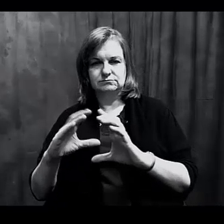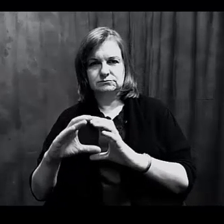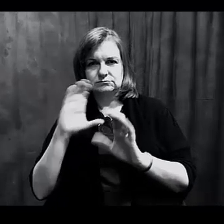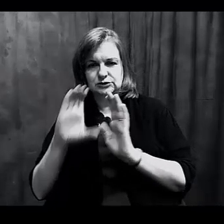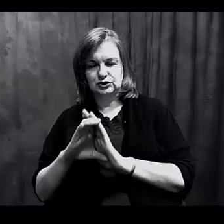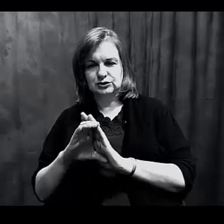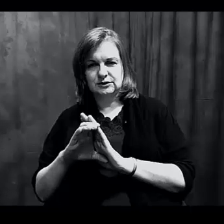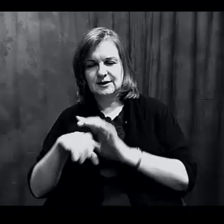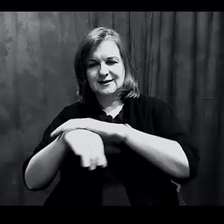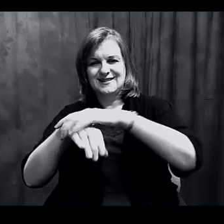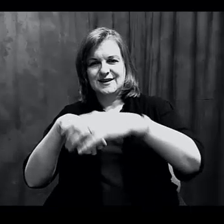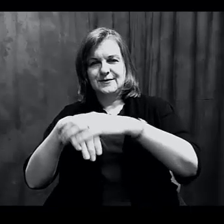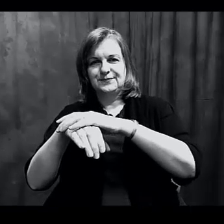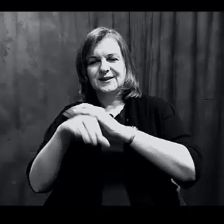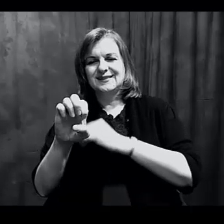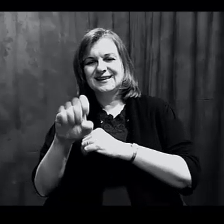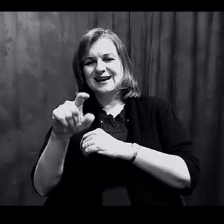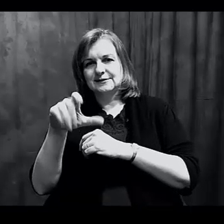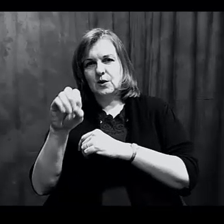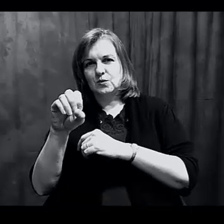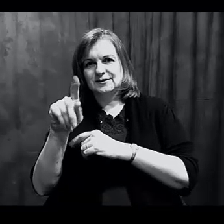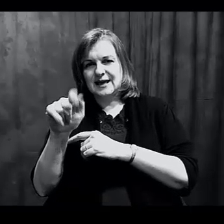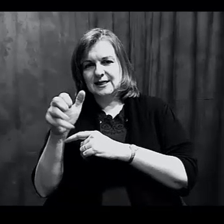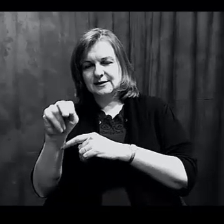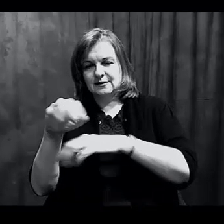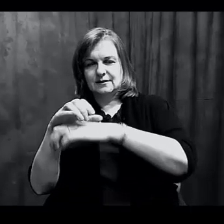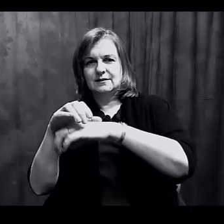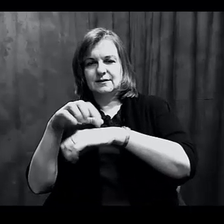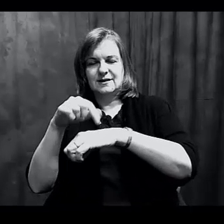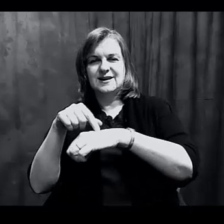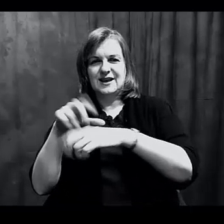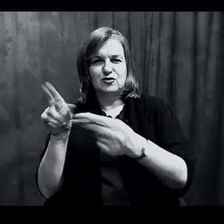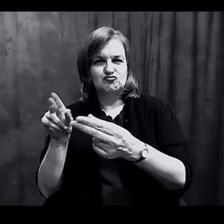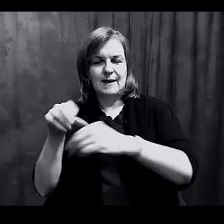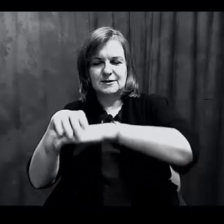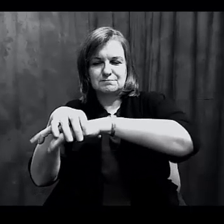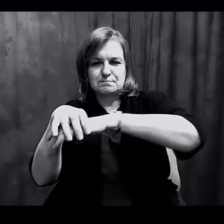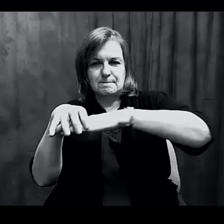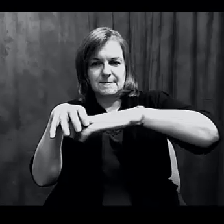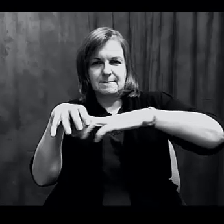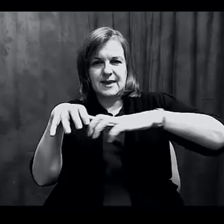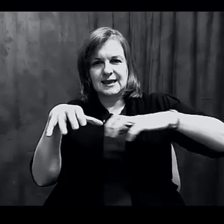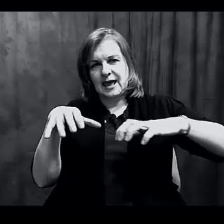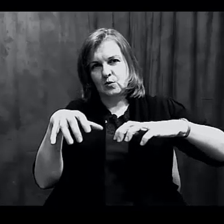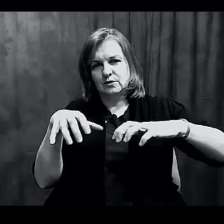how that organism is going to use different components to survive